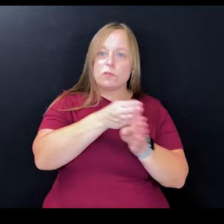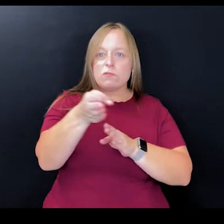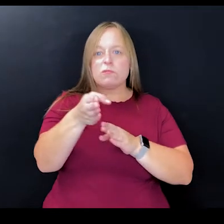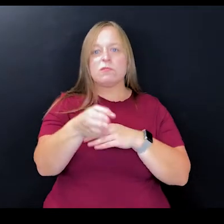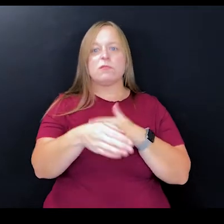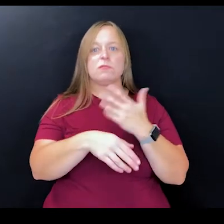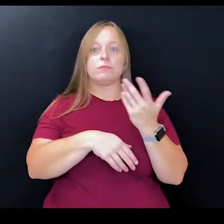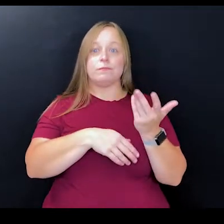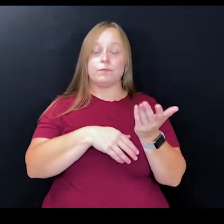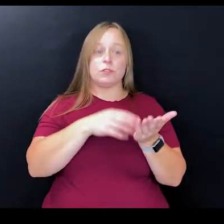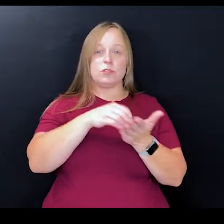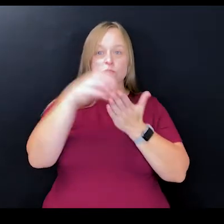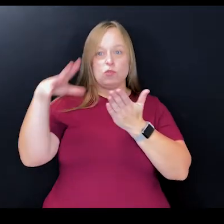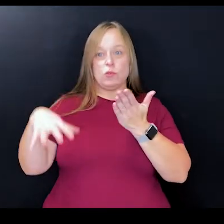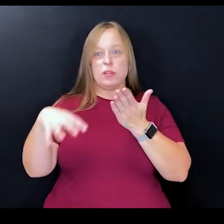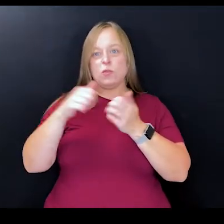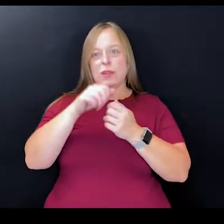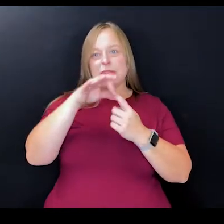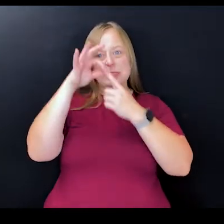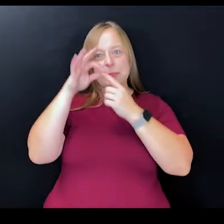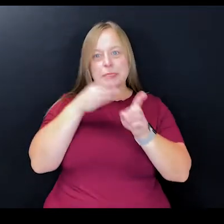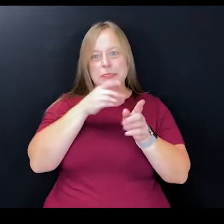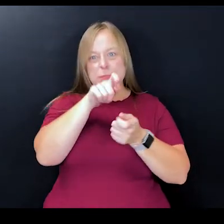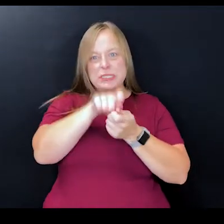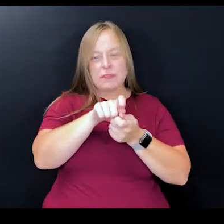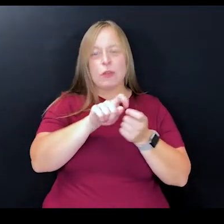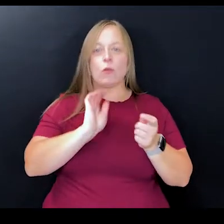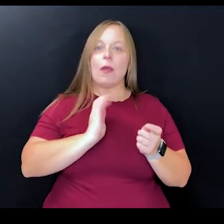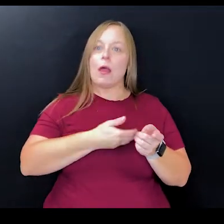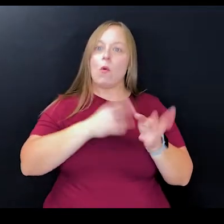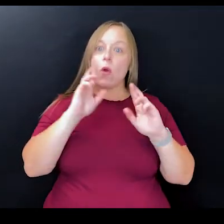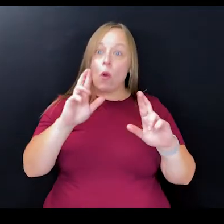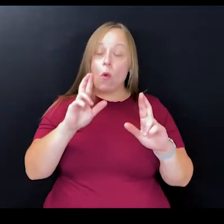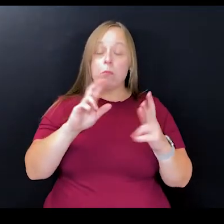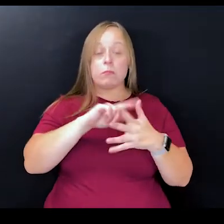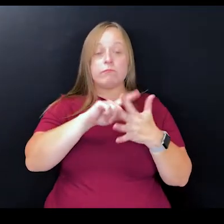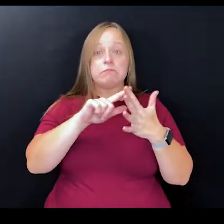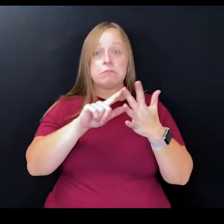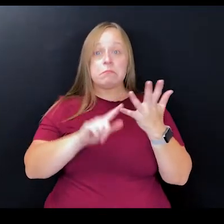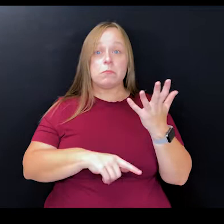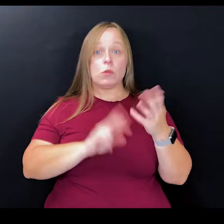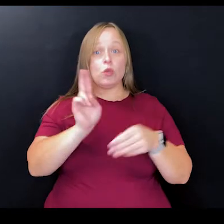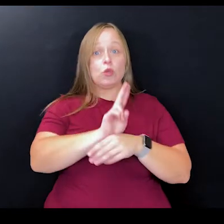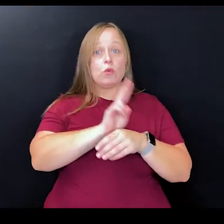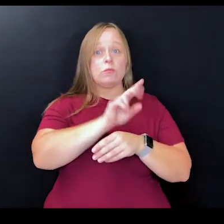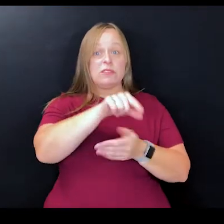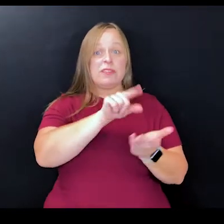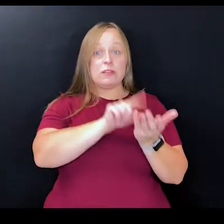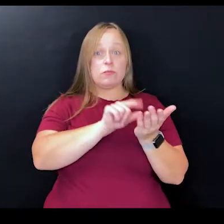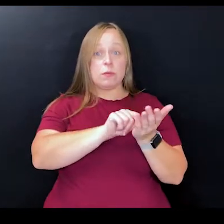specific to students with disabilities. So our hope is that through the use of this publication